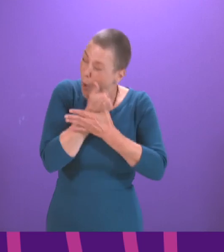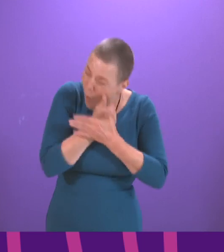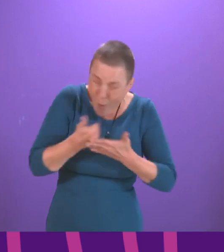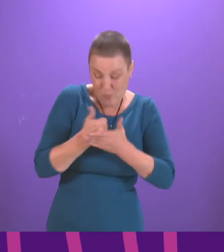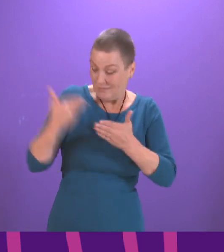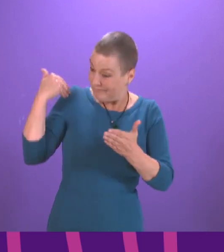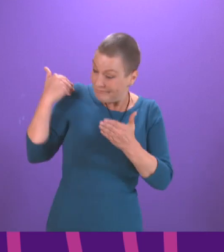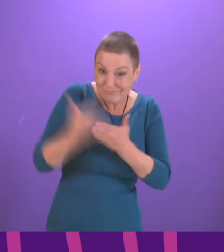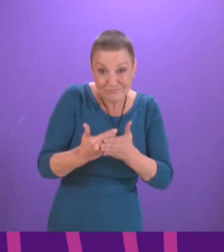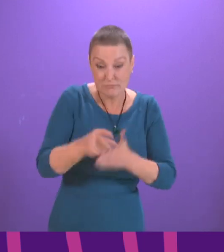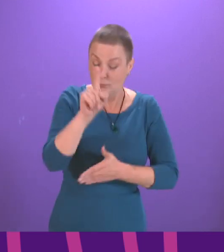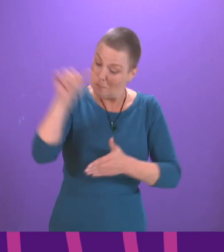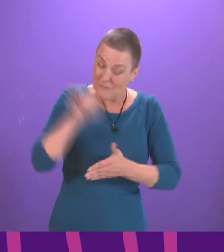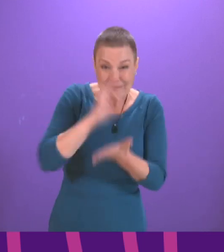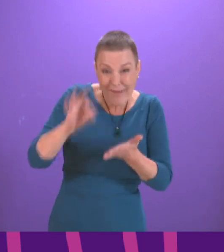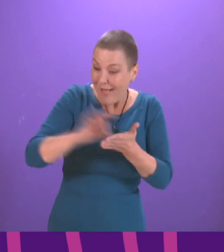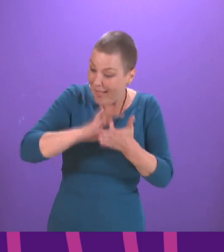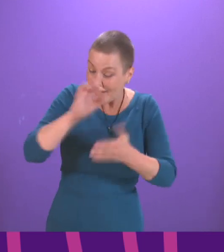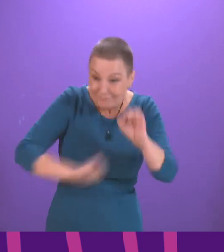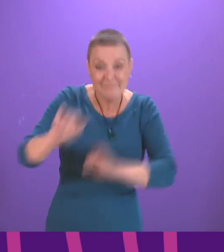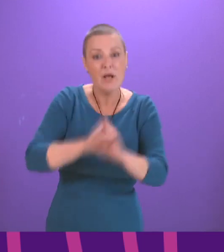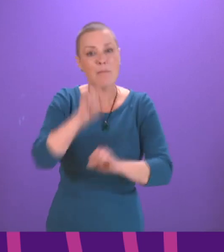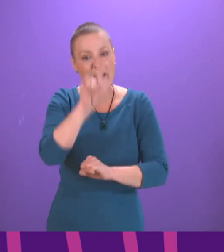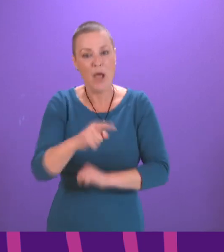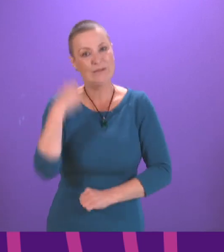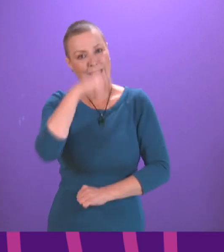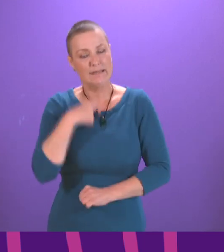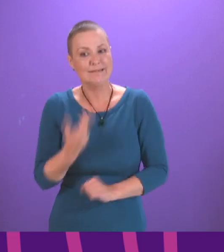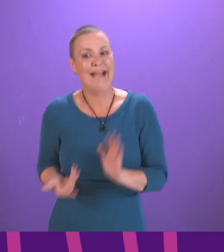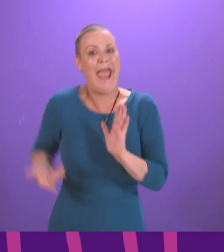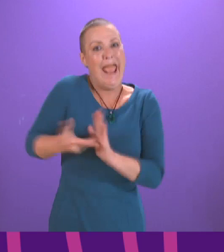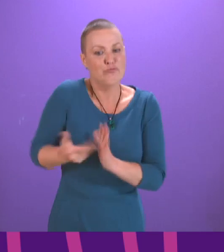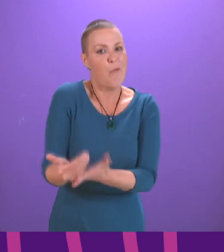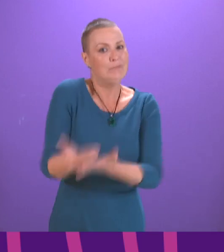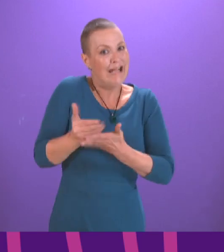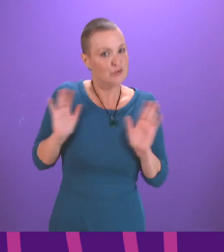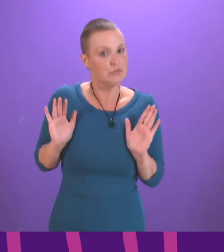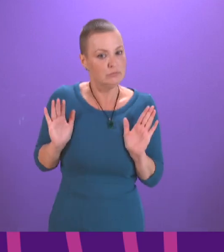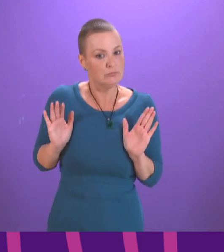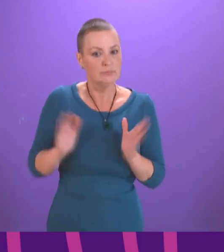emphasis on that, and testing now supplements the protection that is there.